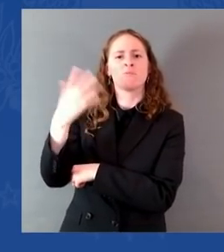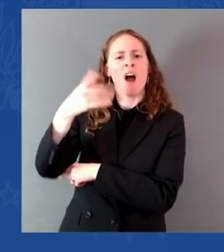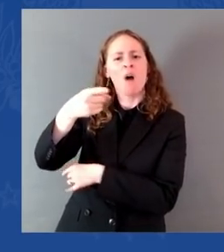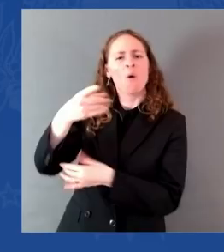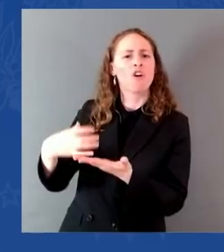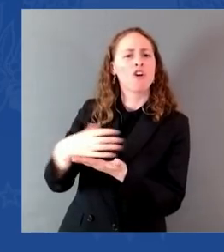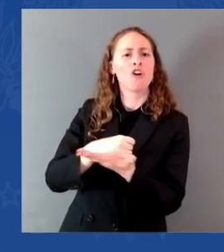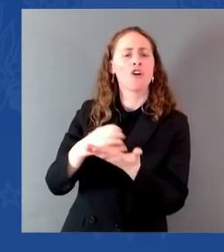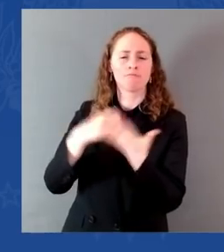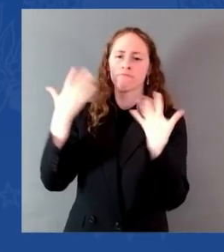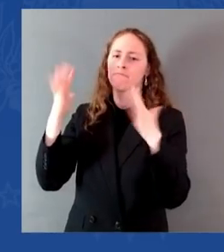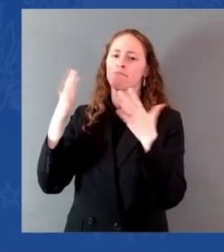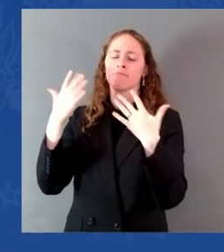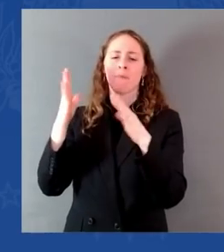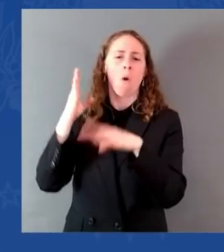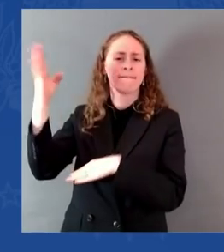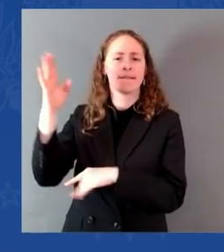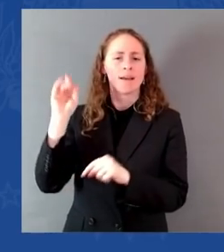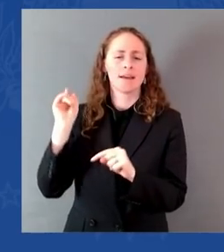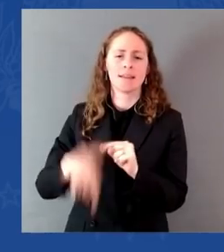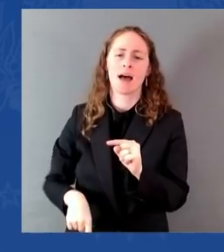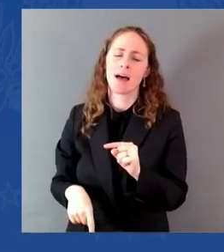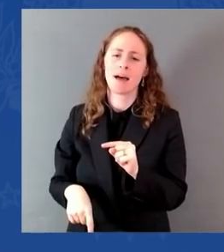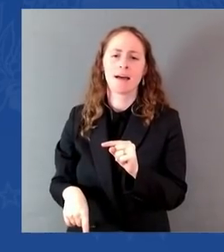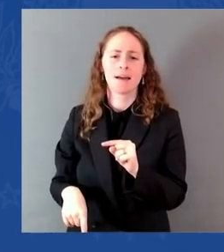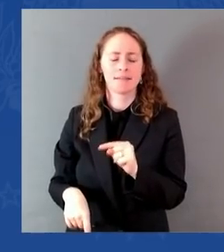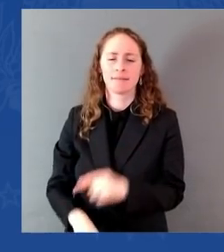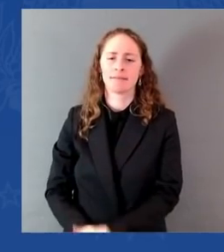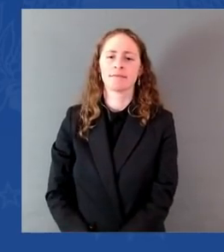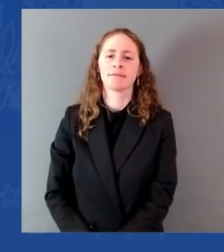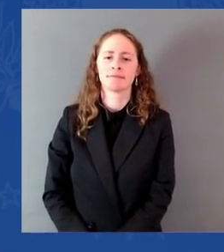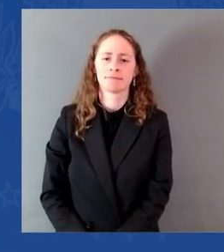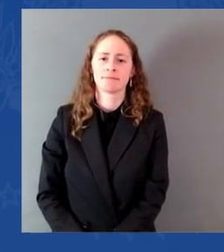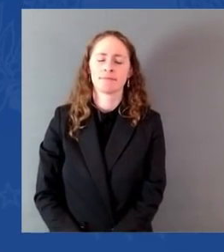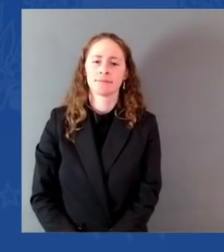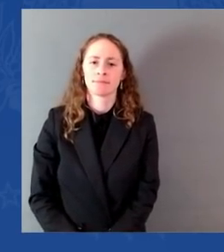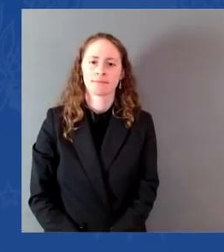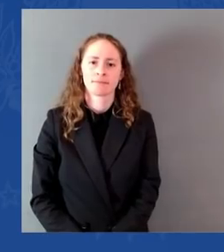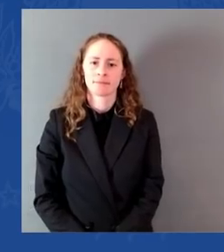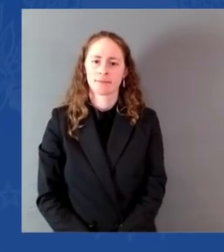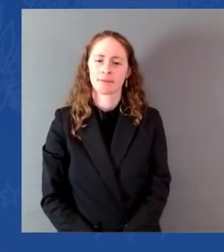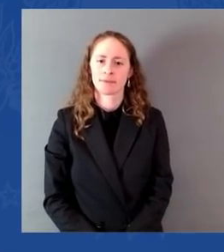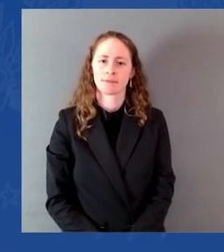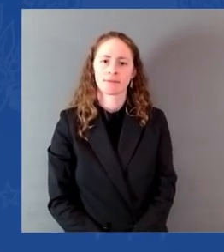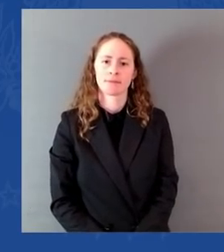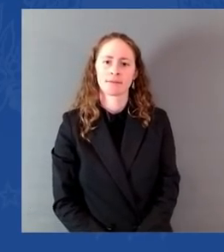It's going to make a huge difference for millions of workers who've had to drop out of the workforce not because they didn't want to work